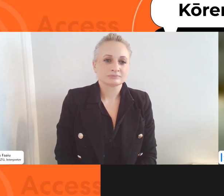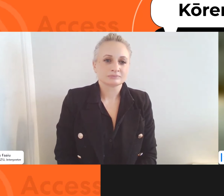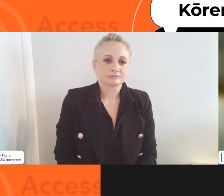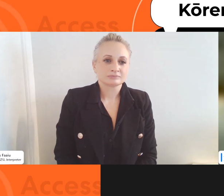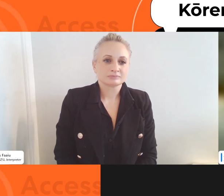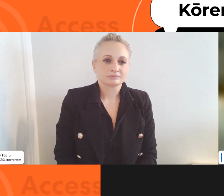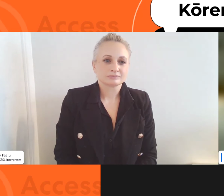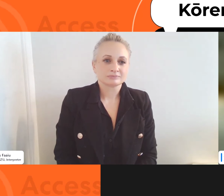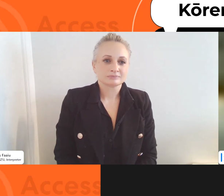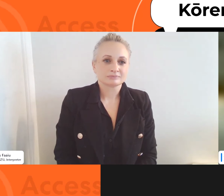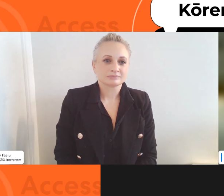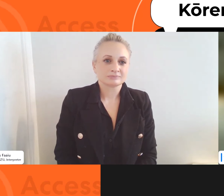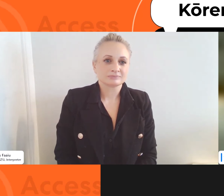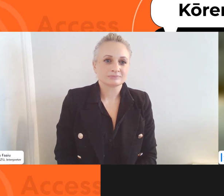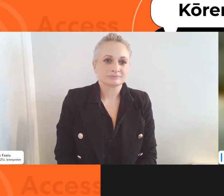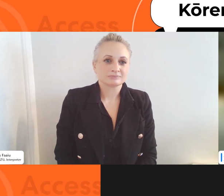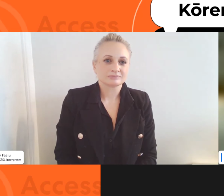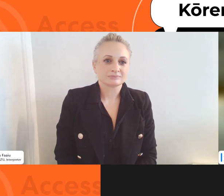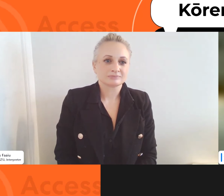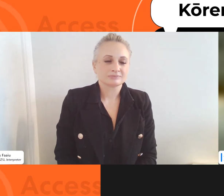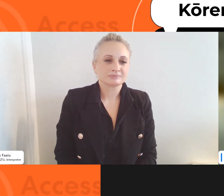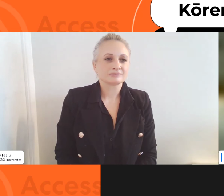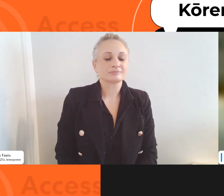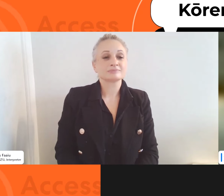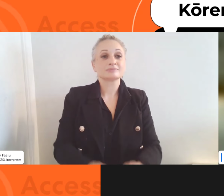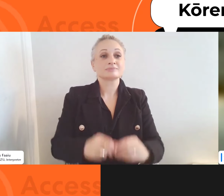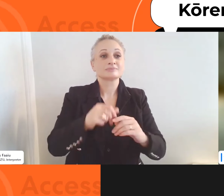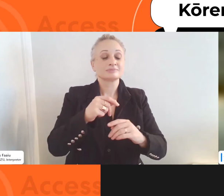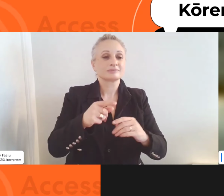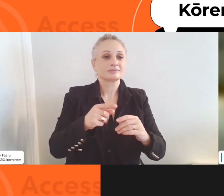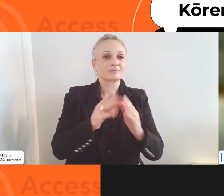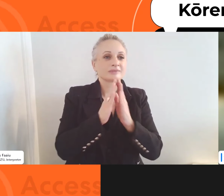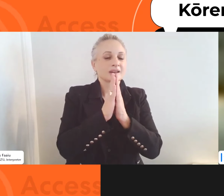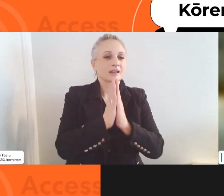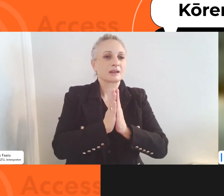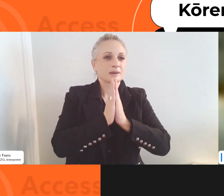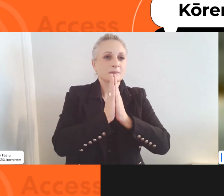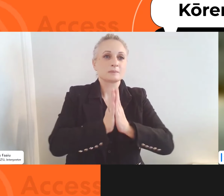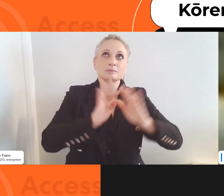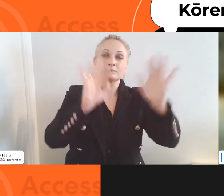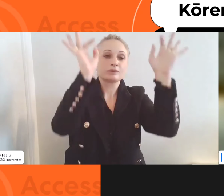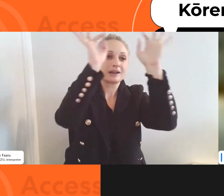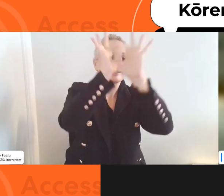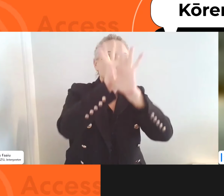mauri ora. May the peace of sky above, of the earth below and all